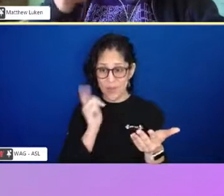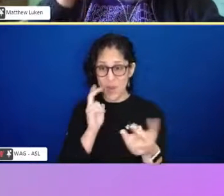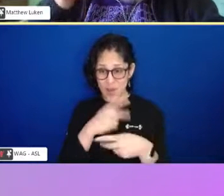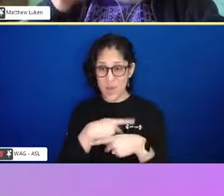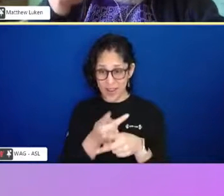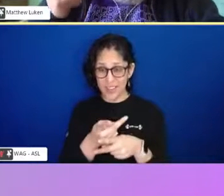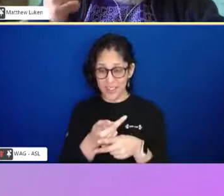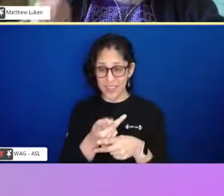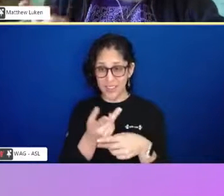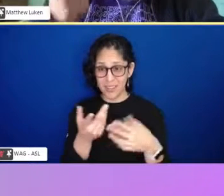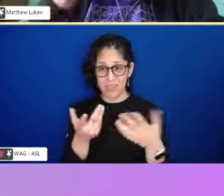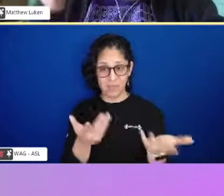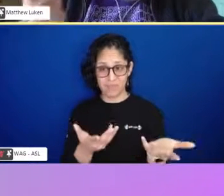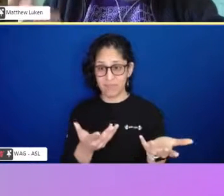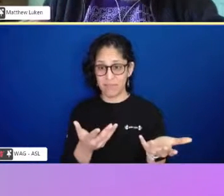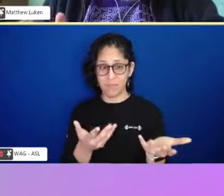we have other sessions in this, and the product